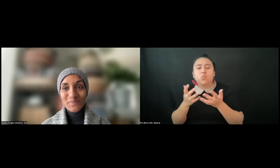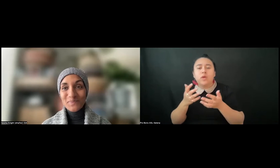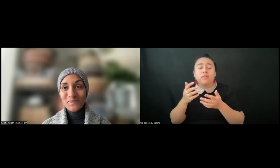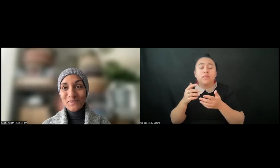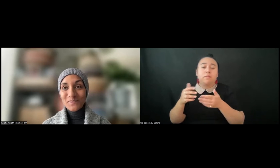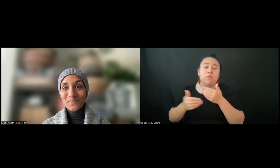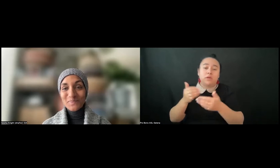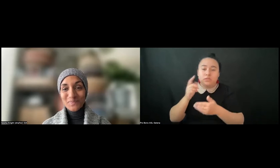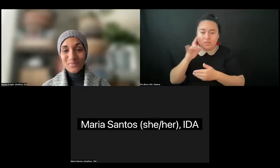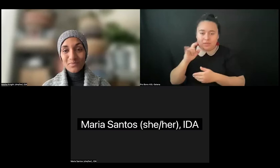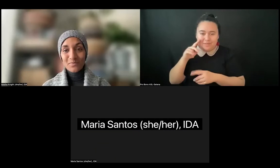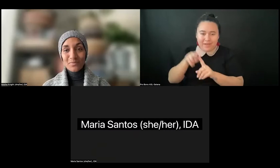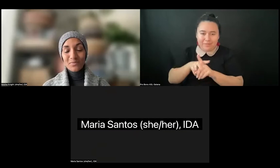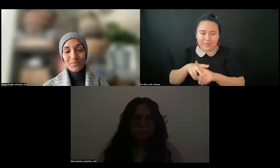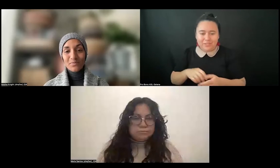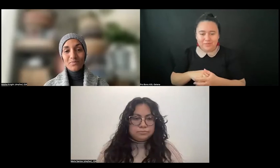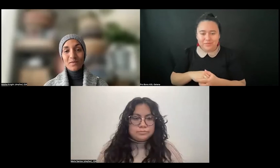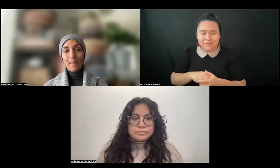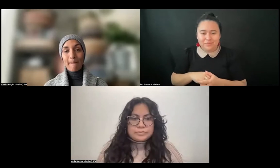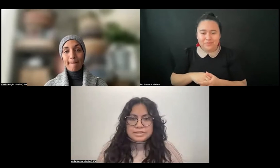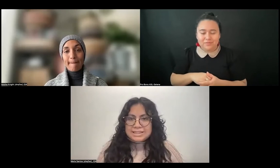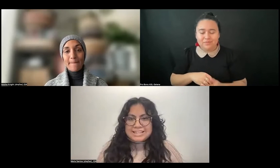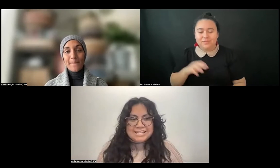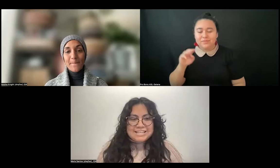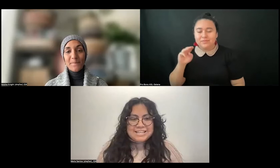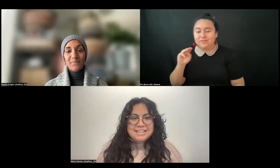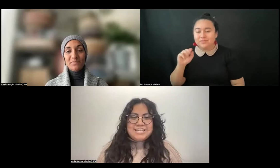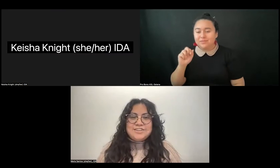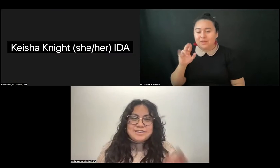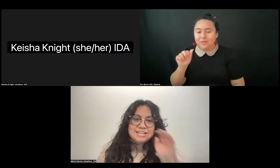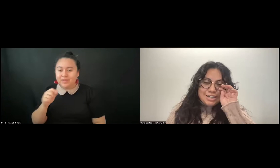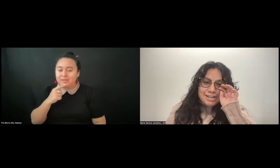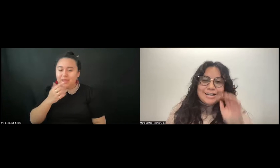application process. Thank you, Keisha.